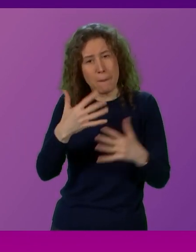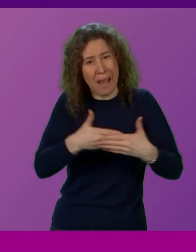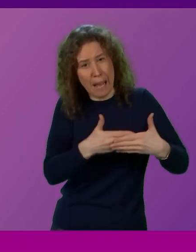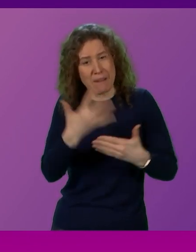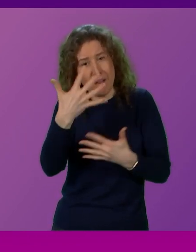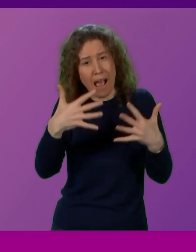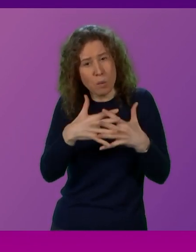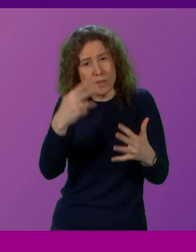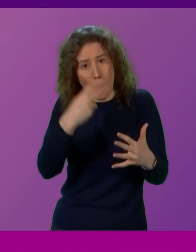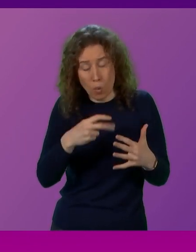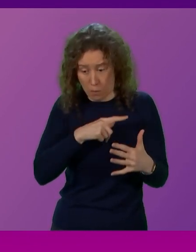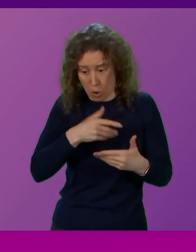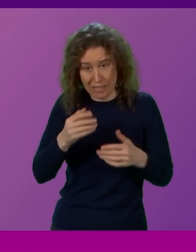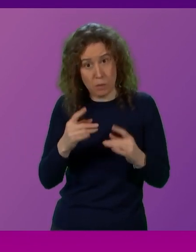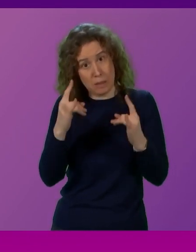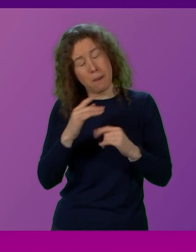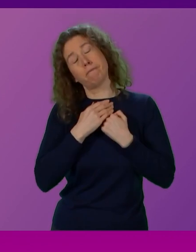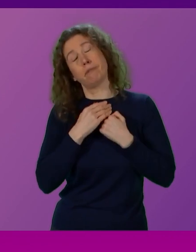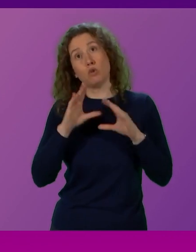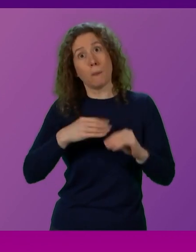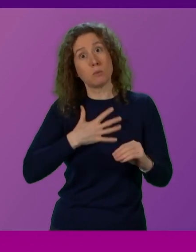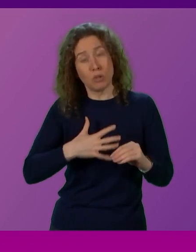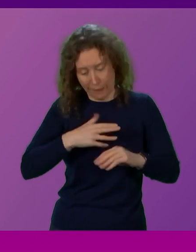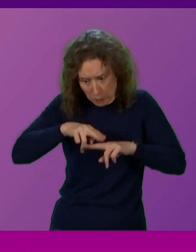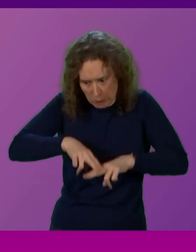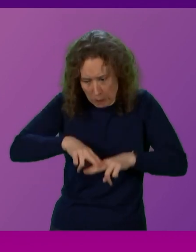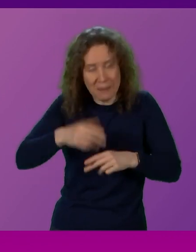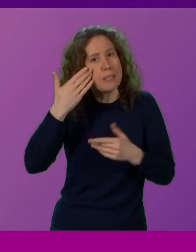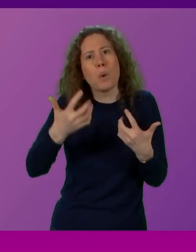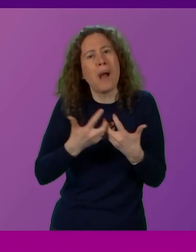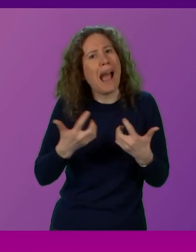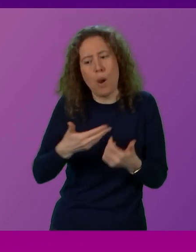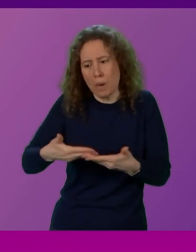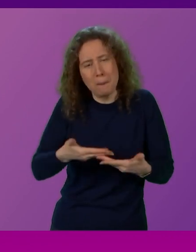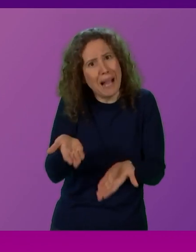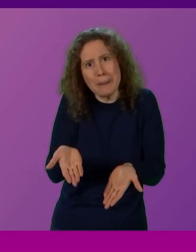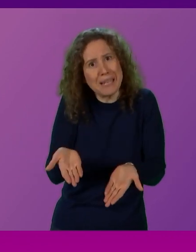breathing in his cot. Neither Stephanie nor her partner knew how to do CPR on a baby, and I can only imagine